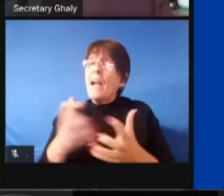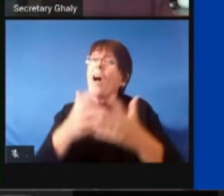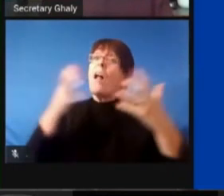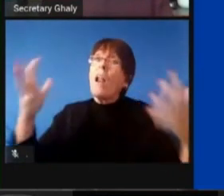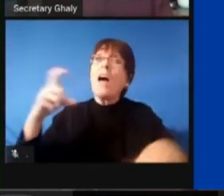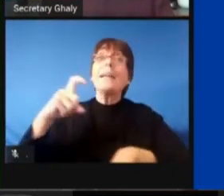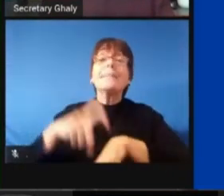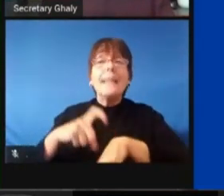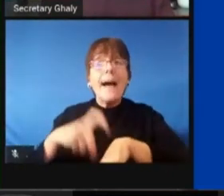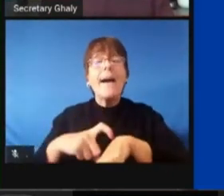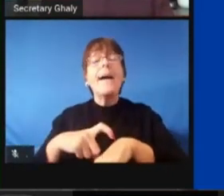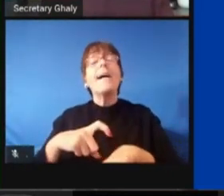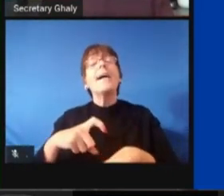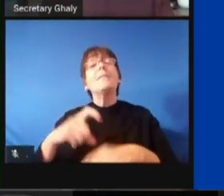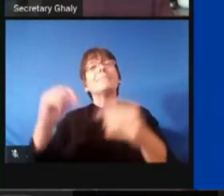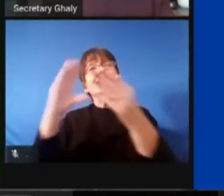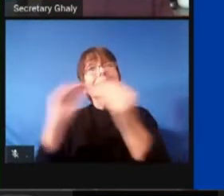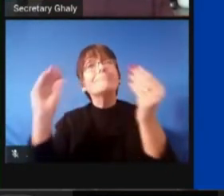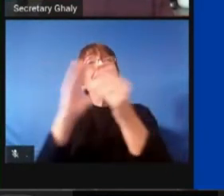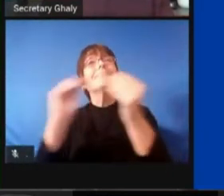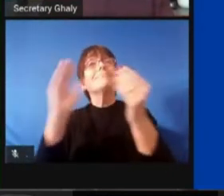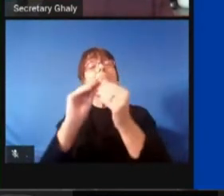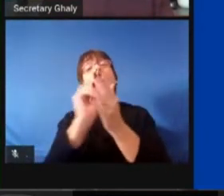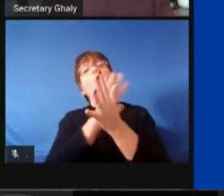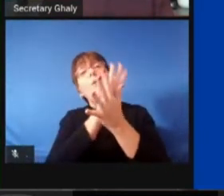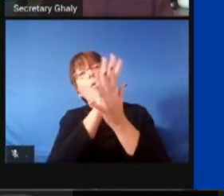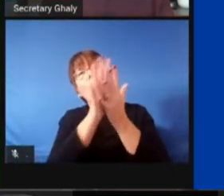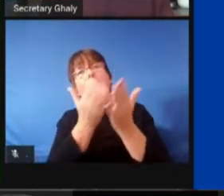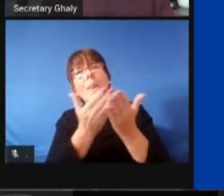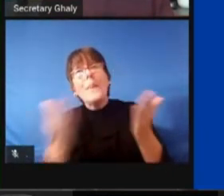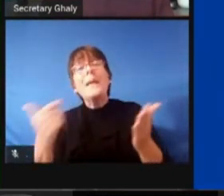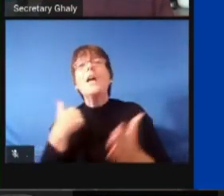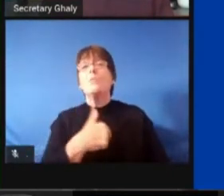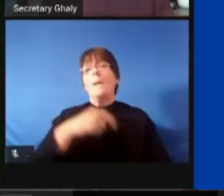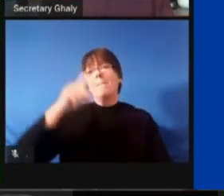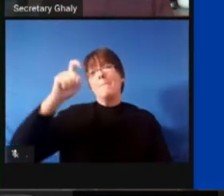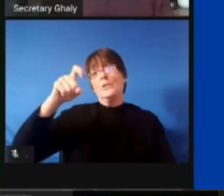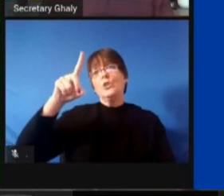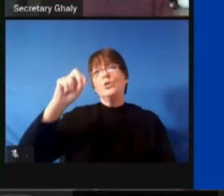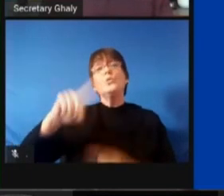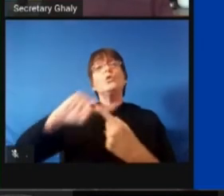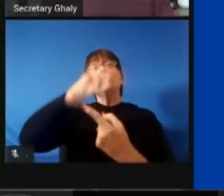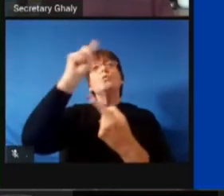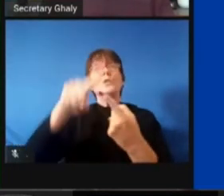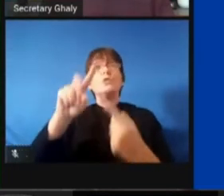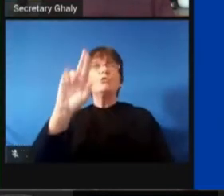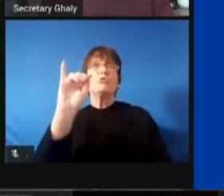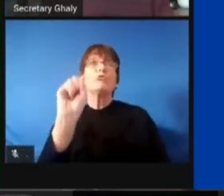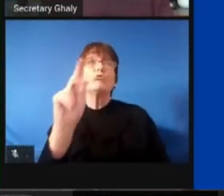INCREASE IN ICU HOSPITALIZATION. WE HAVE SPENT QUITE A BIT OF